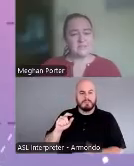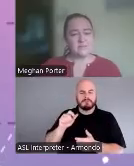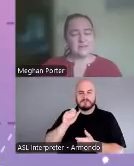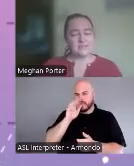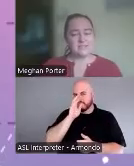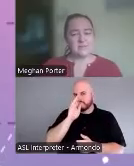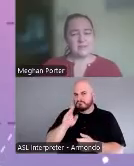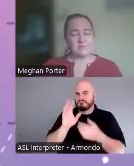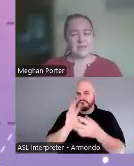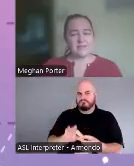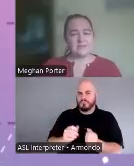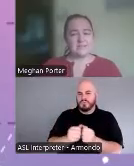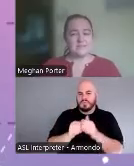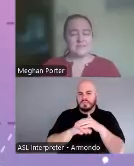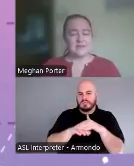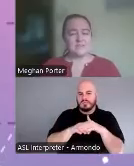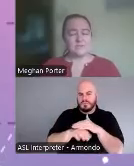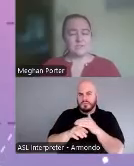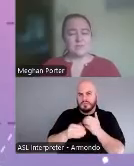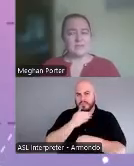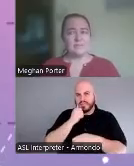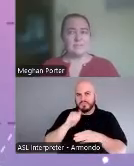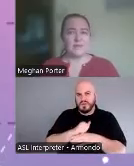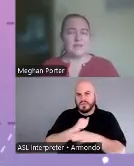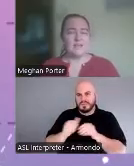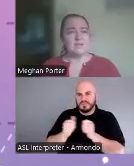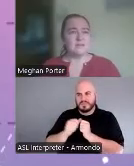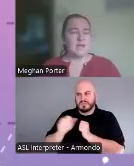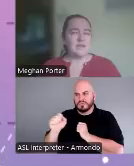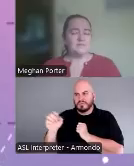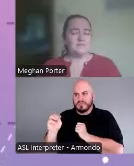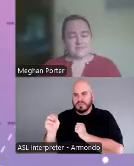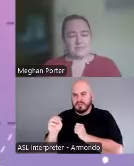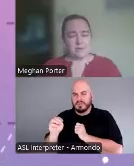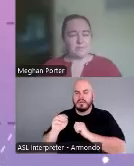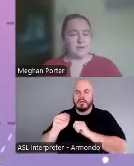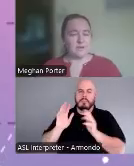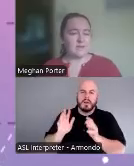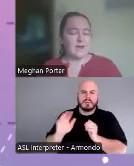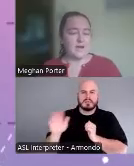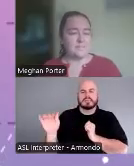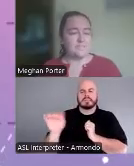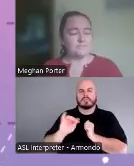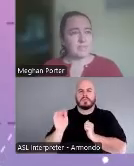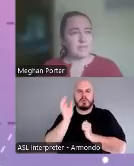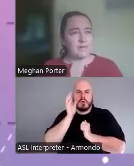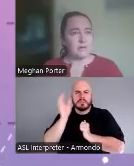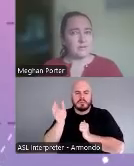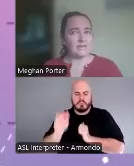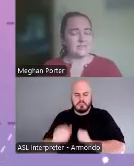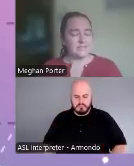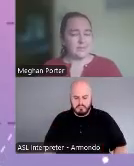to accessibility practices on social media, but are kind of in the same ballpark about accessibility